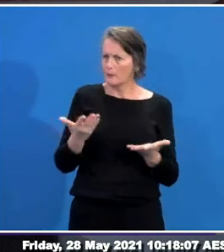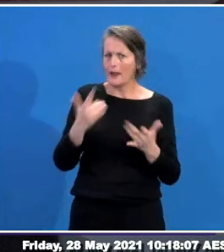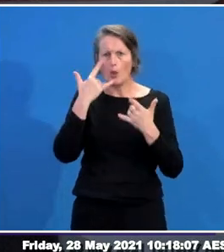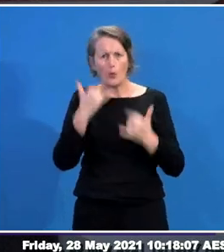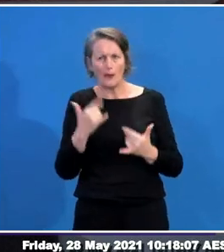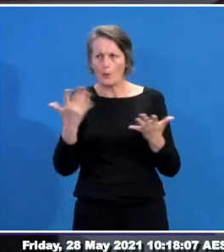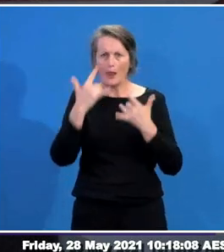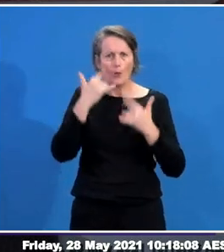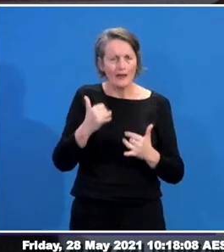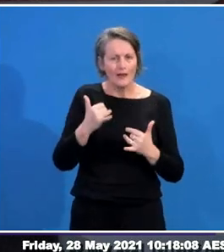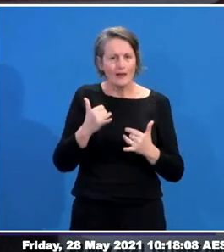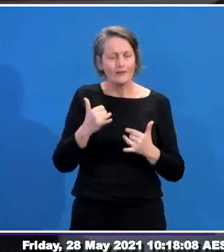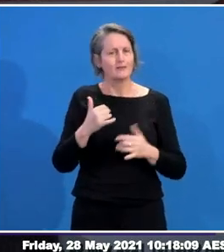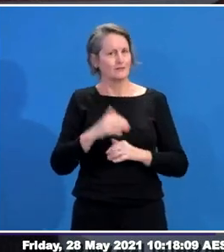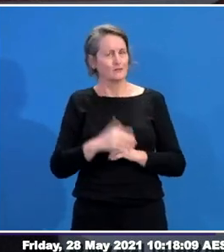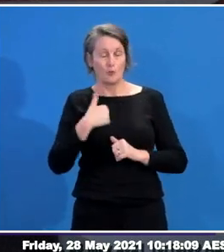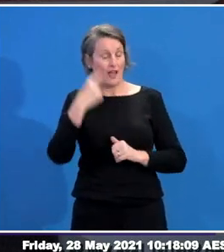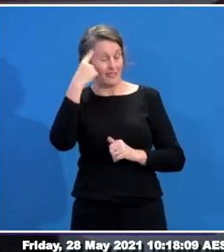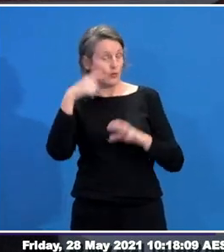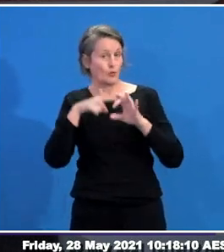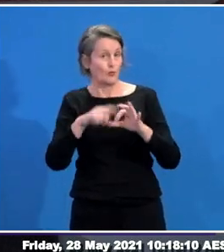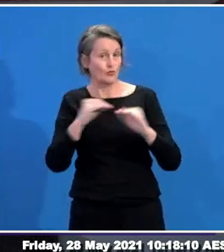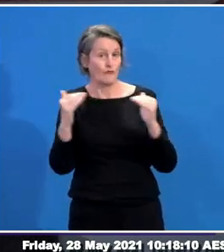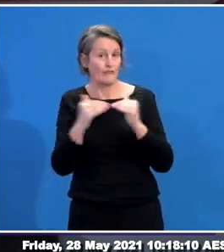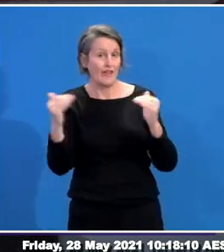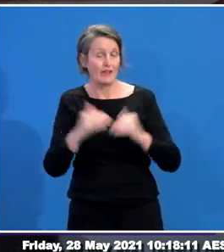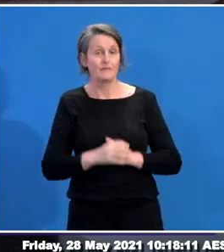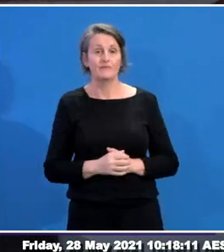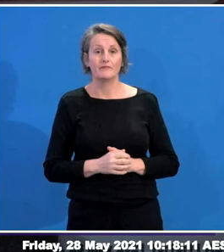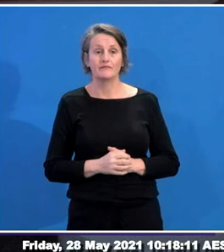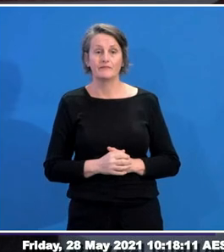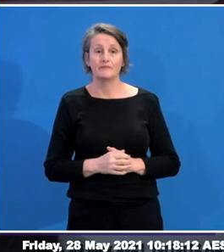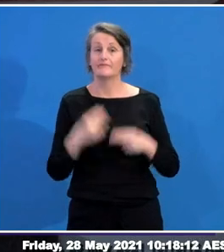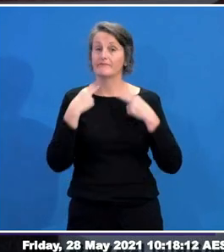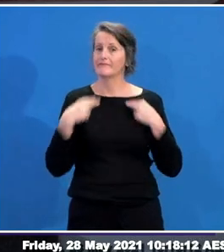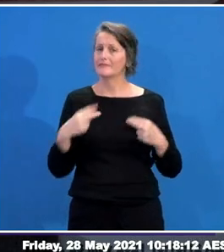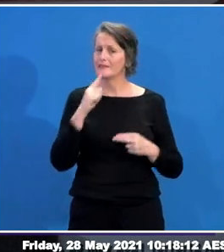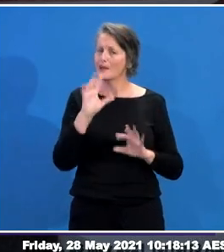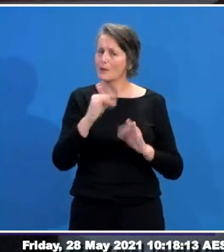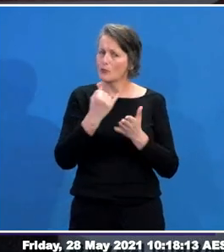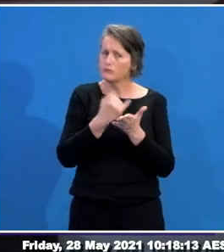In my submission, the question is unfair. I haven't made any criticism, I'm just seeking to identify the facts.